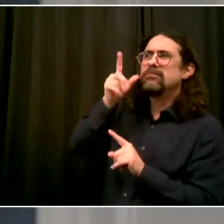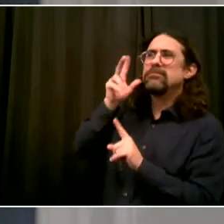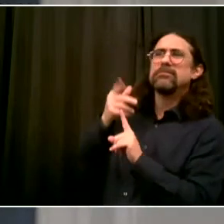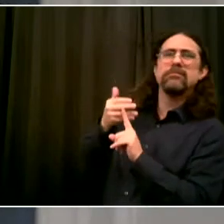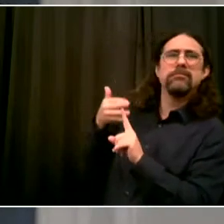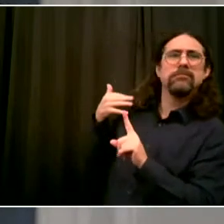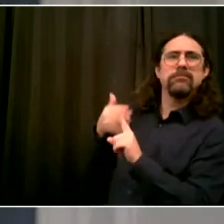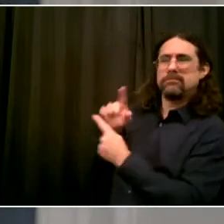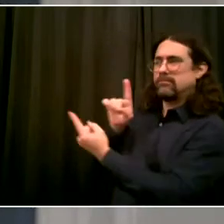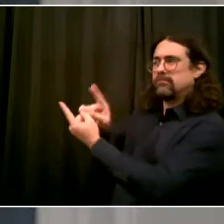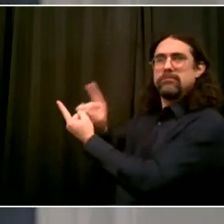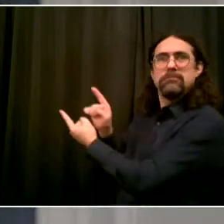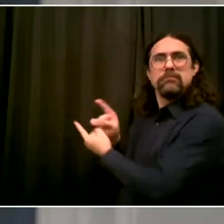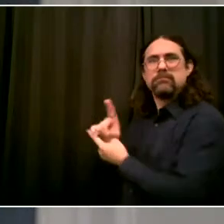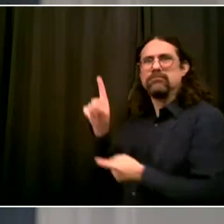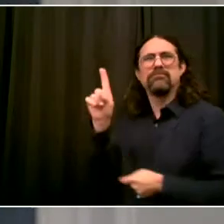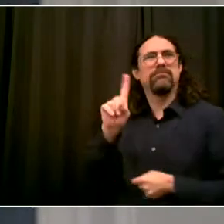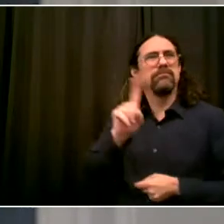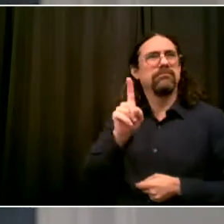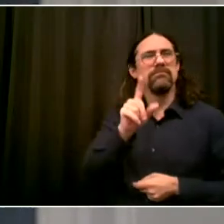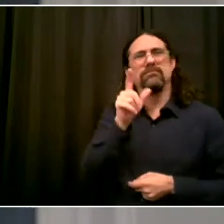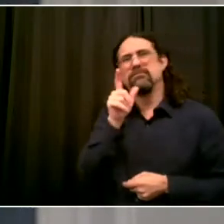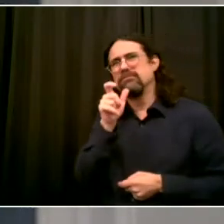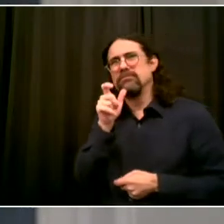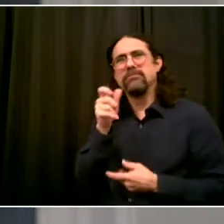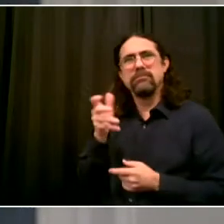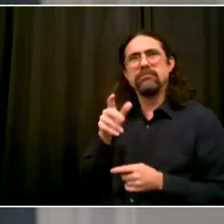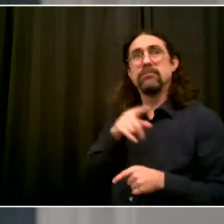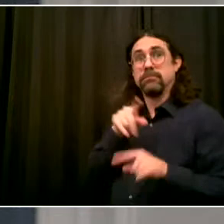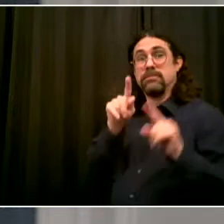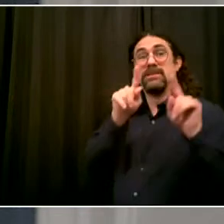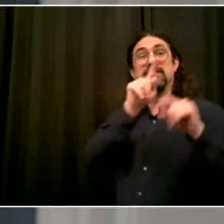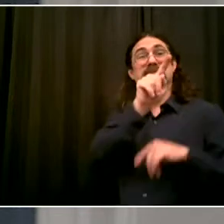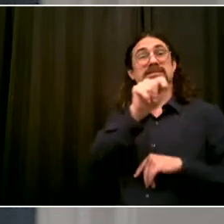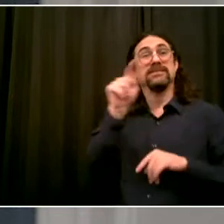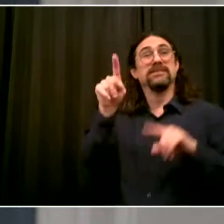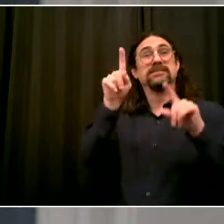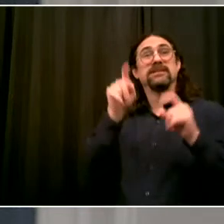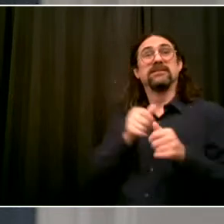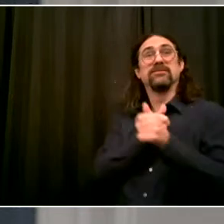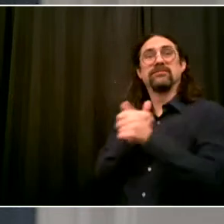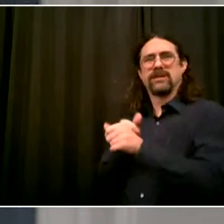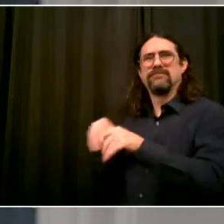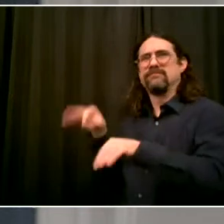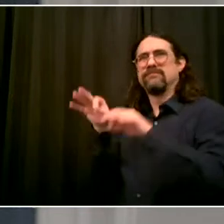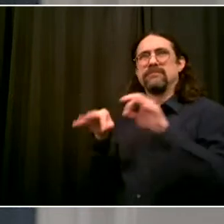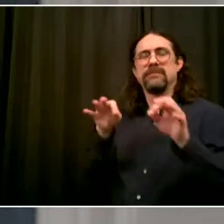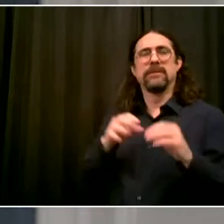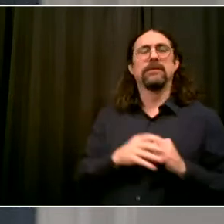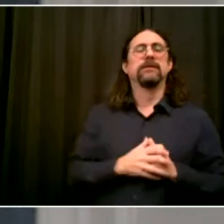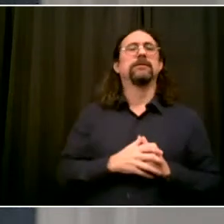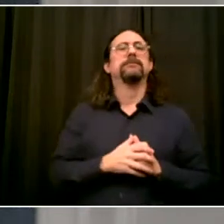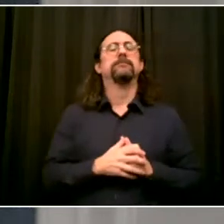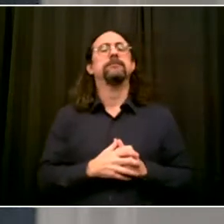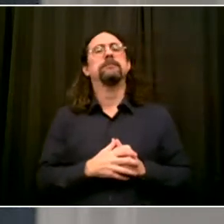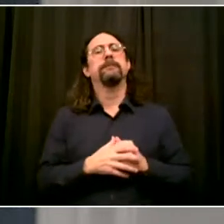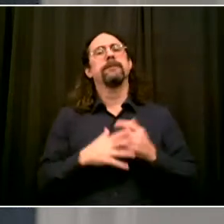WE HAVE BEEN SERVING MANDATORY QUARANTINE ORDERS. IF THE TEST AND TRACE TEAM FEELS THAT YOU VIILAOTTED THE QUARANTINE